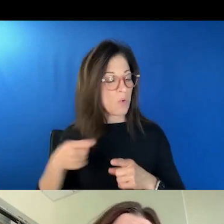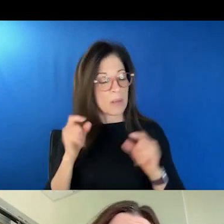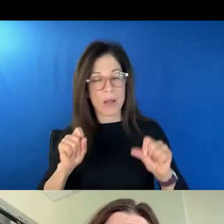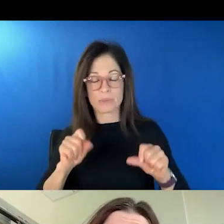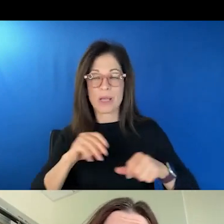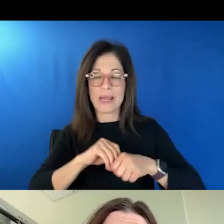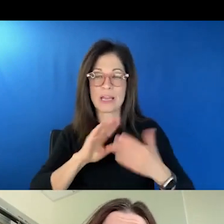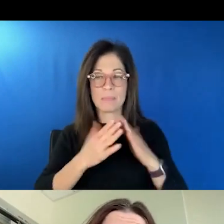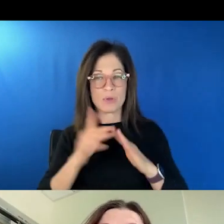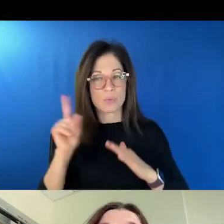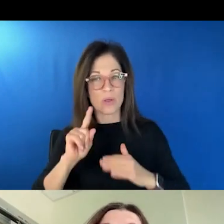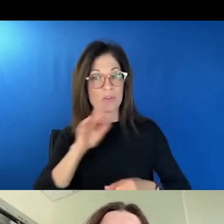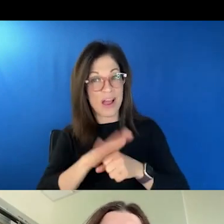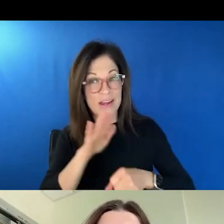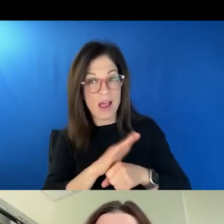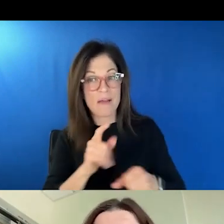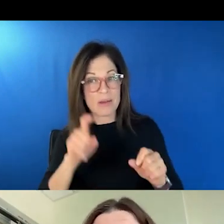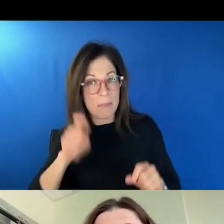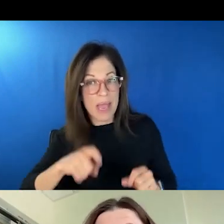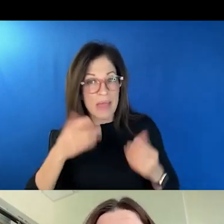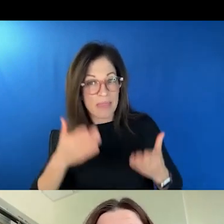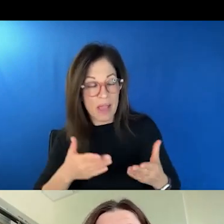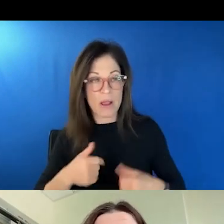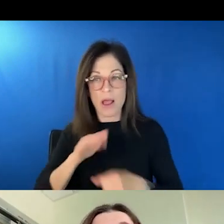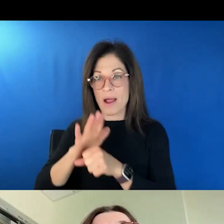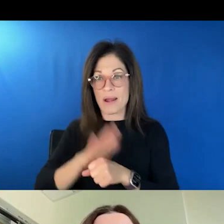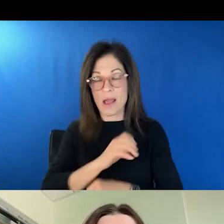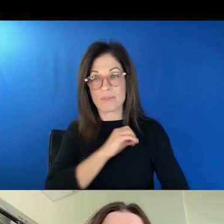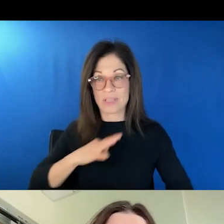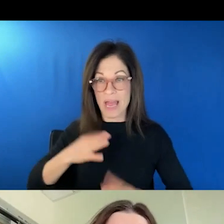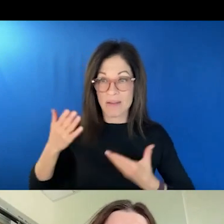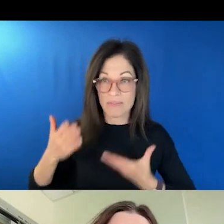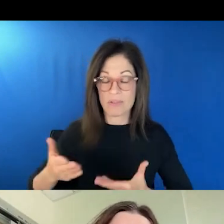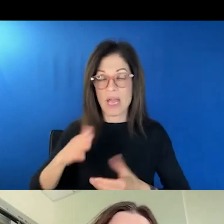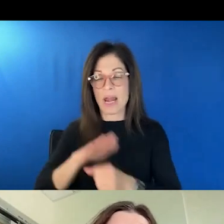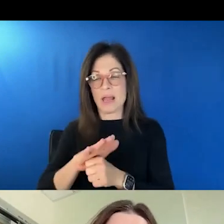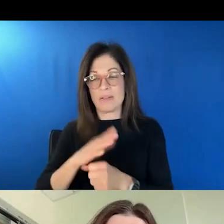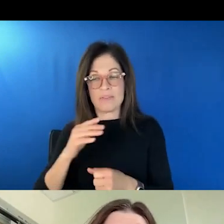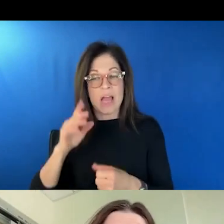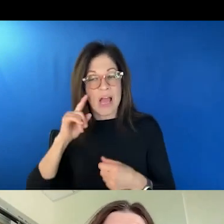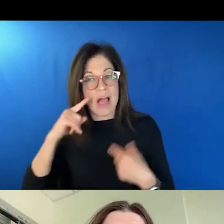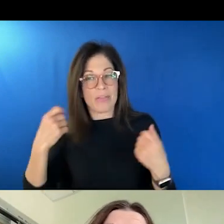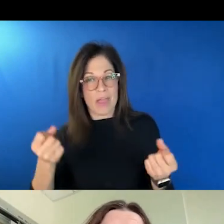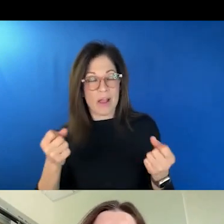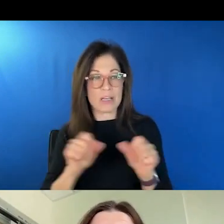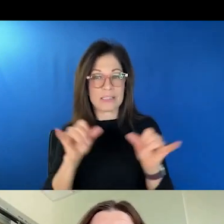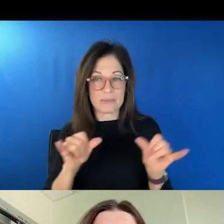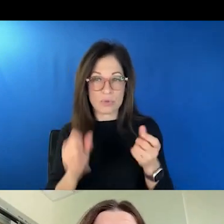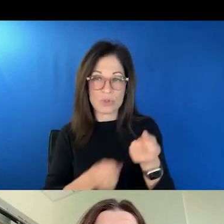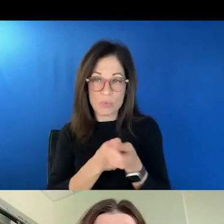ENOUGH MAN PRESENT AND THE PERSONNEL TO STAFF THEM AND ENOUGH INFRASTRUCTURE TO SUPPORT THEM. ANY COMMUNITY THAT LACKED THAT